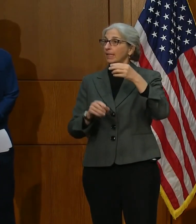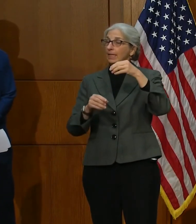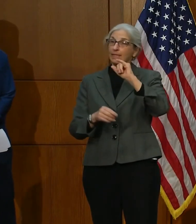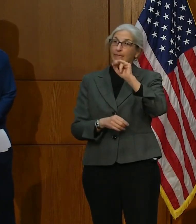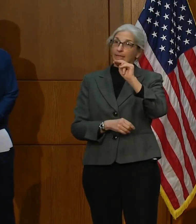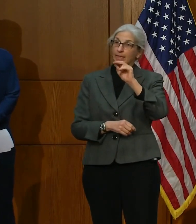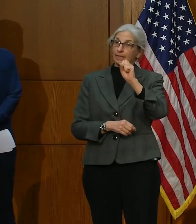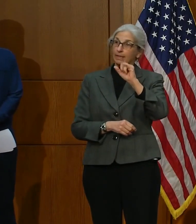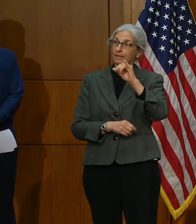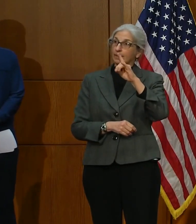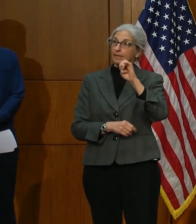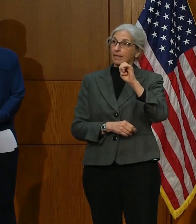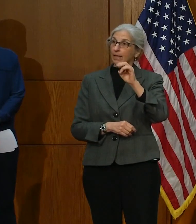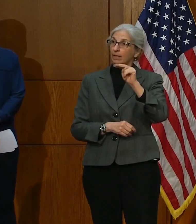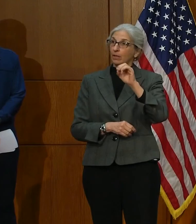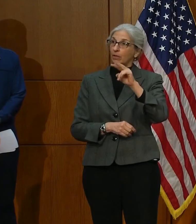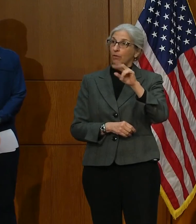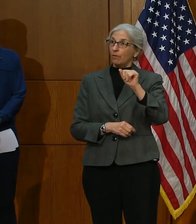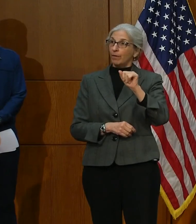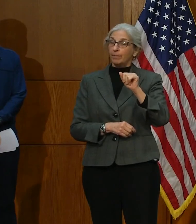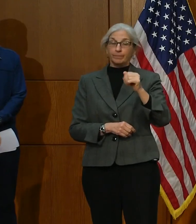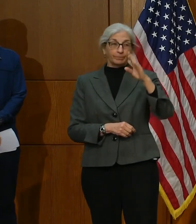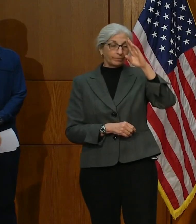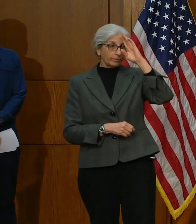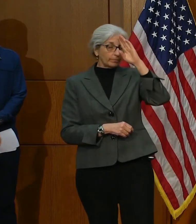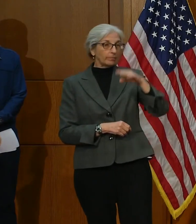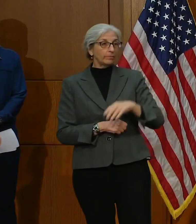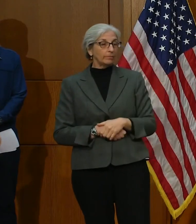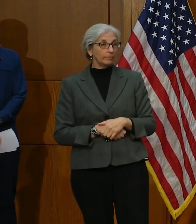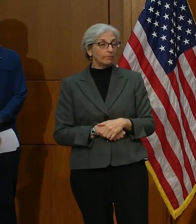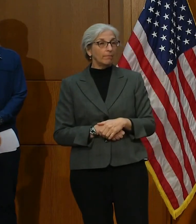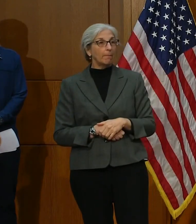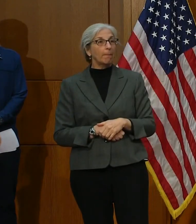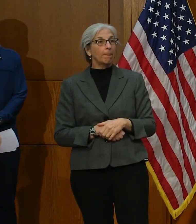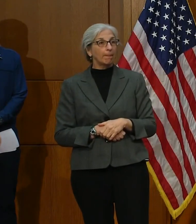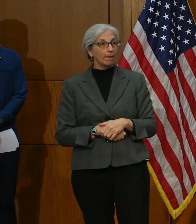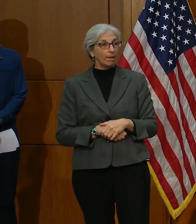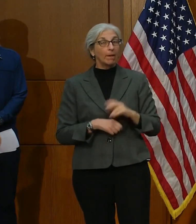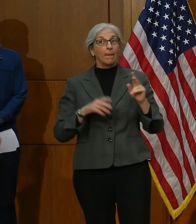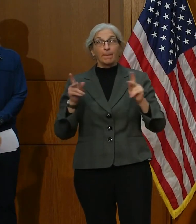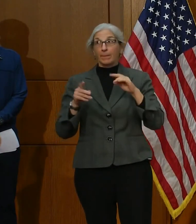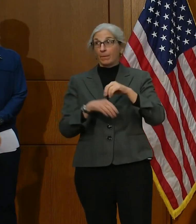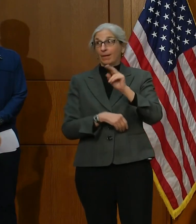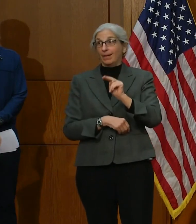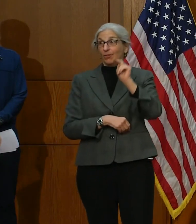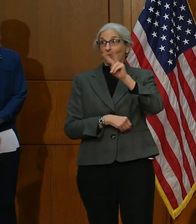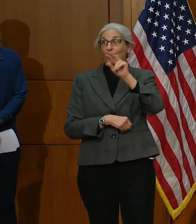INSIDE NOBODY. HELLO, GOVERNOR.